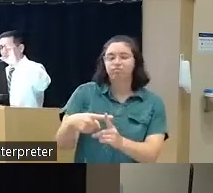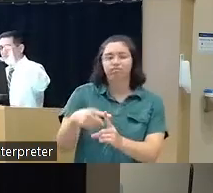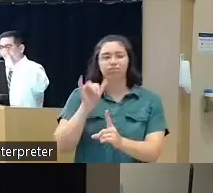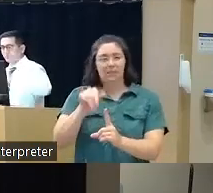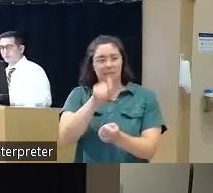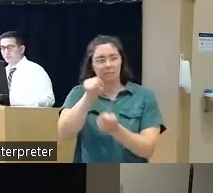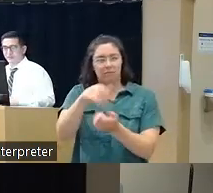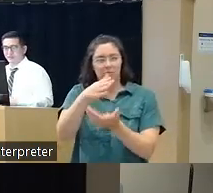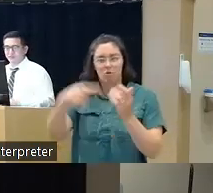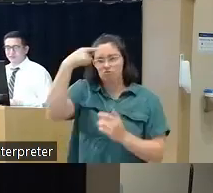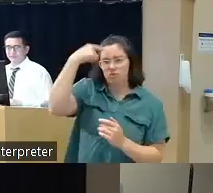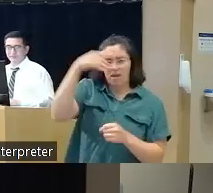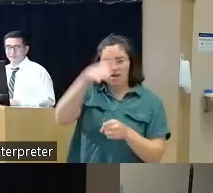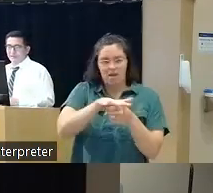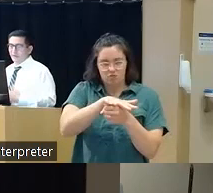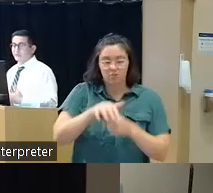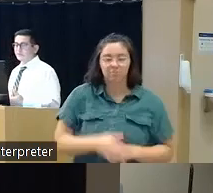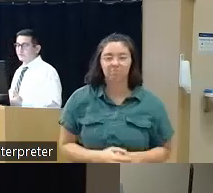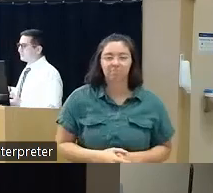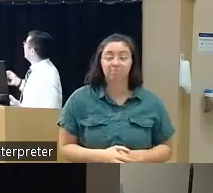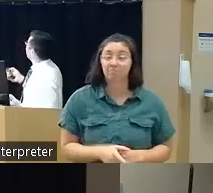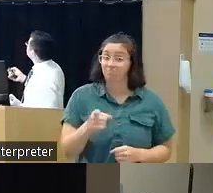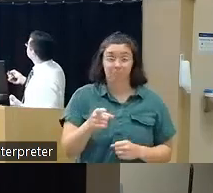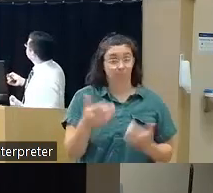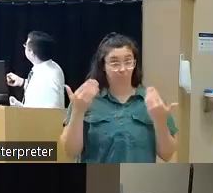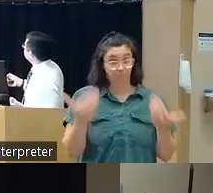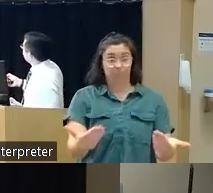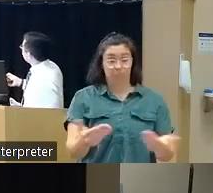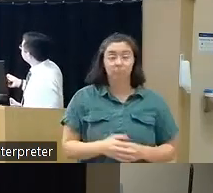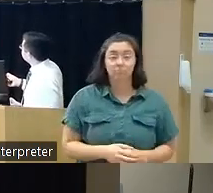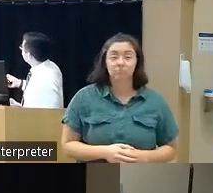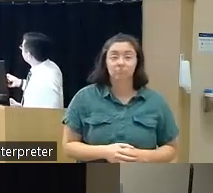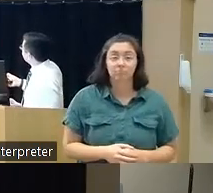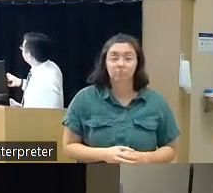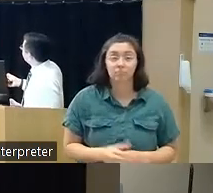that specific brain region that you're interested and we did just that we took the coordinates that